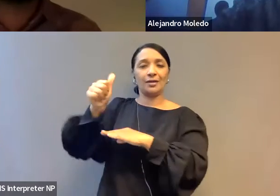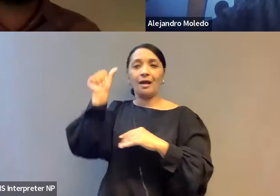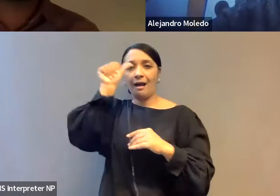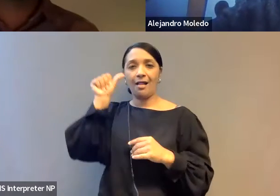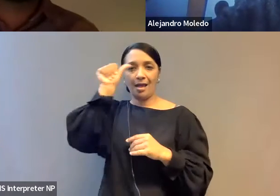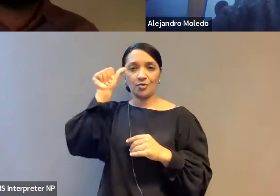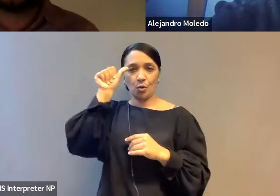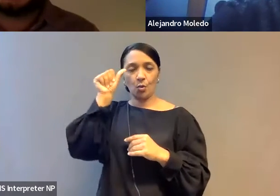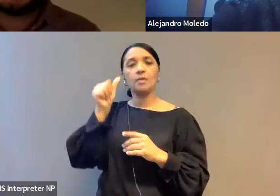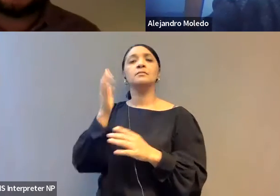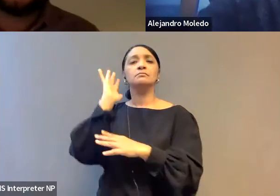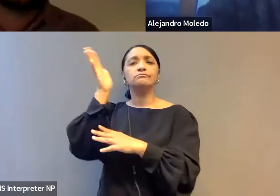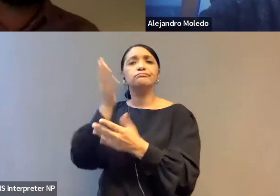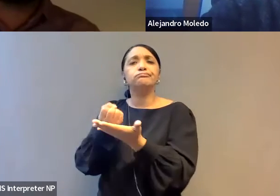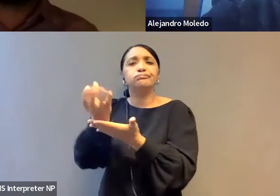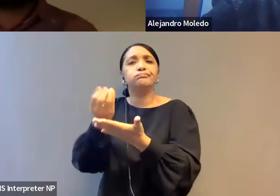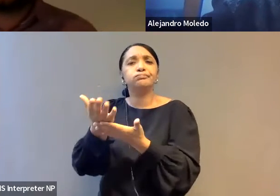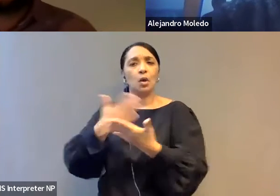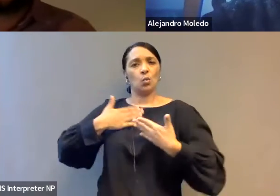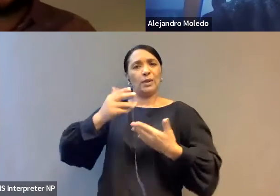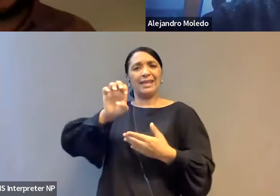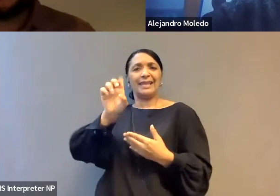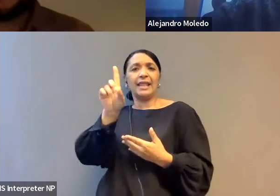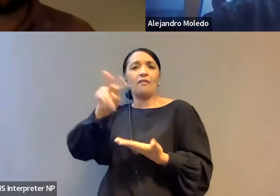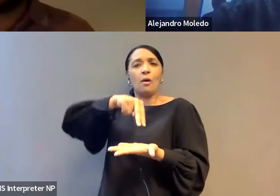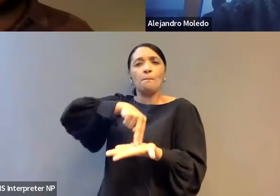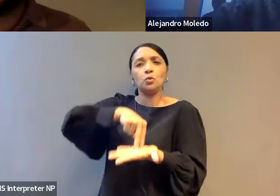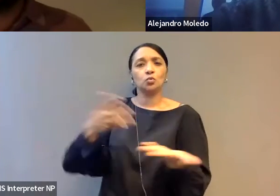to speak also about our position and what we think are the strengths